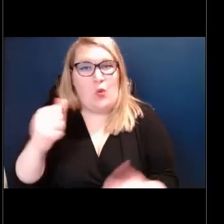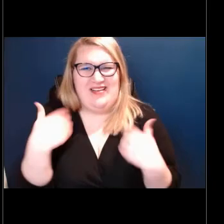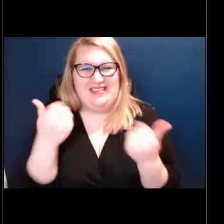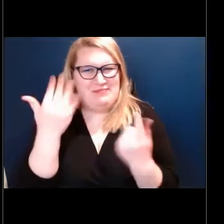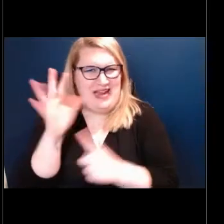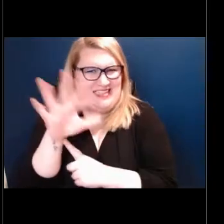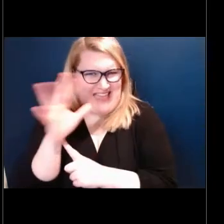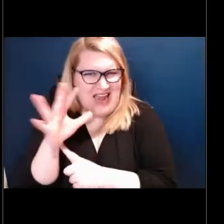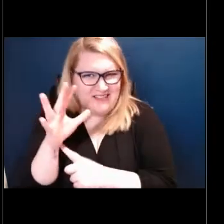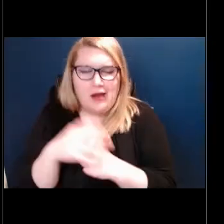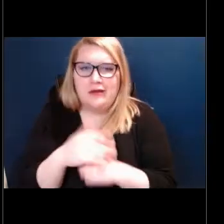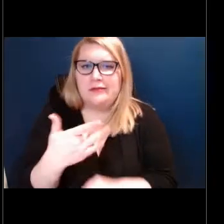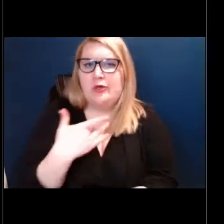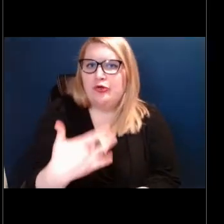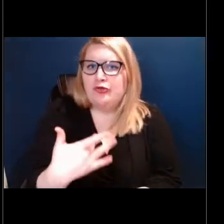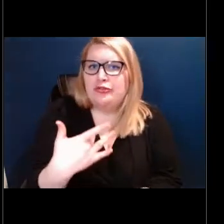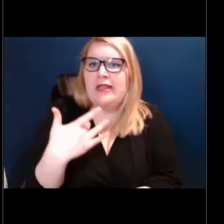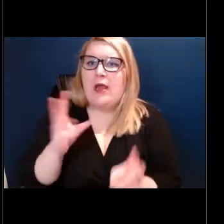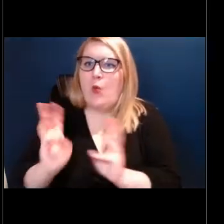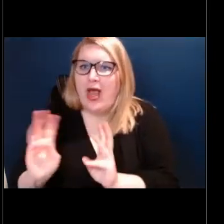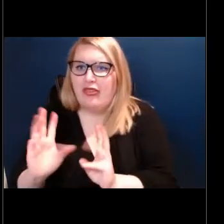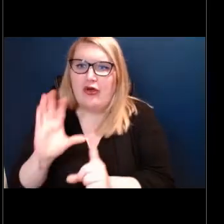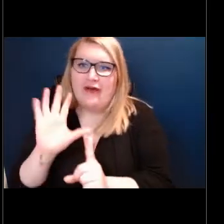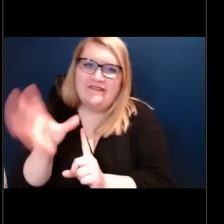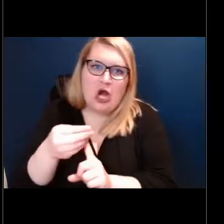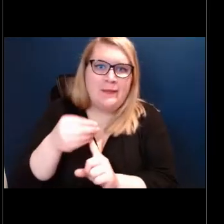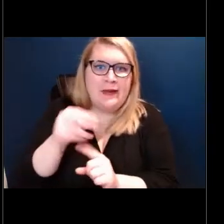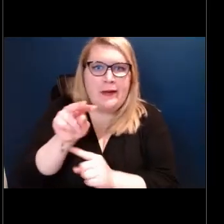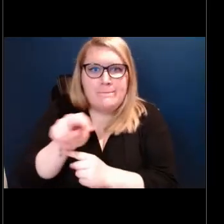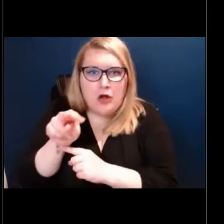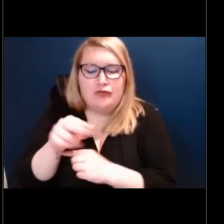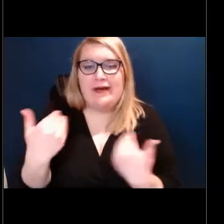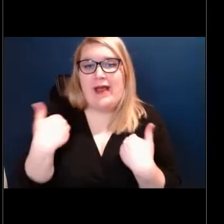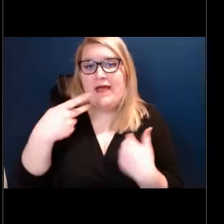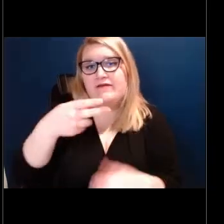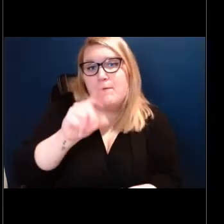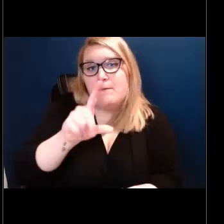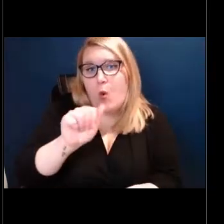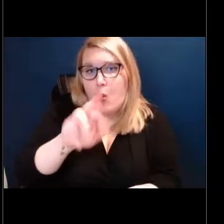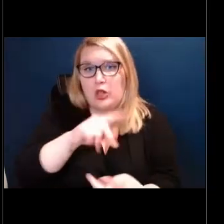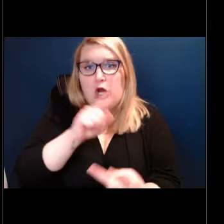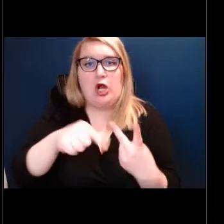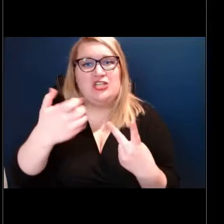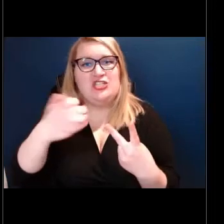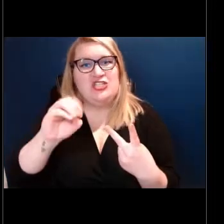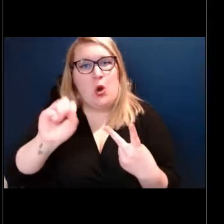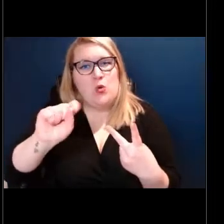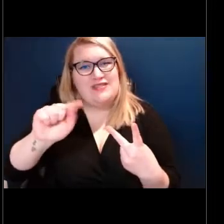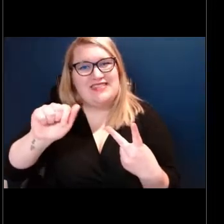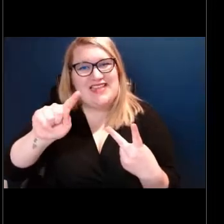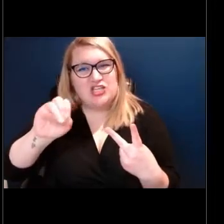Usually they do whether and environmental monitoring we have polar satellites, geostationary satellites and a deep space satellite.